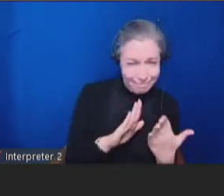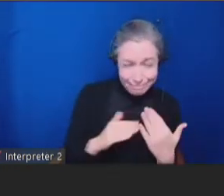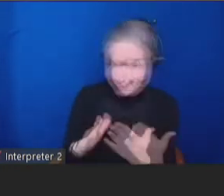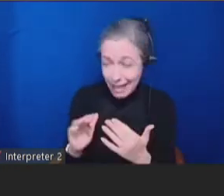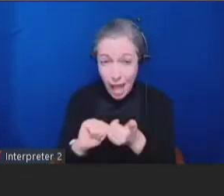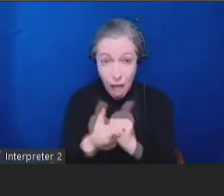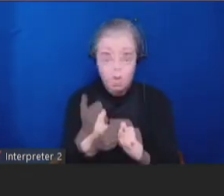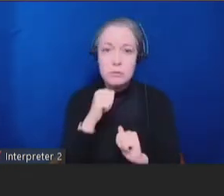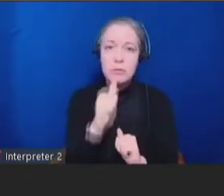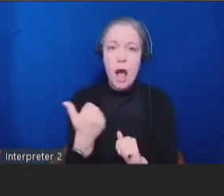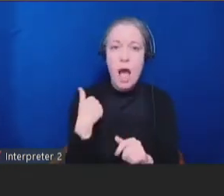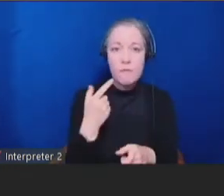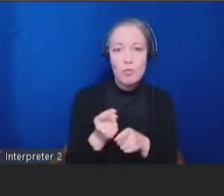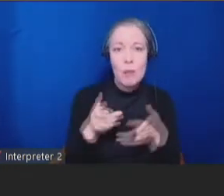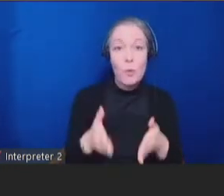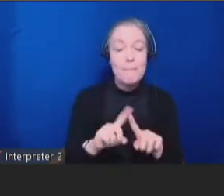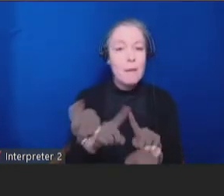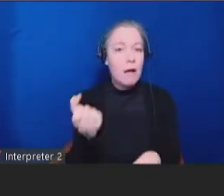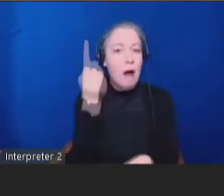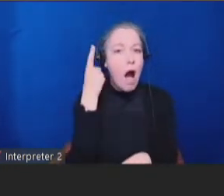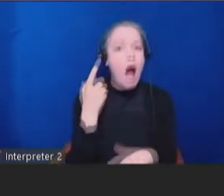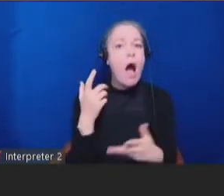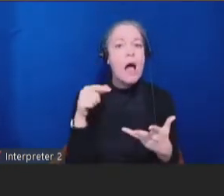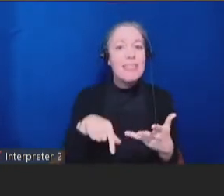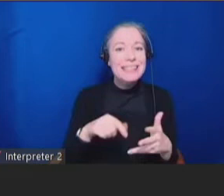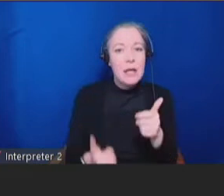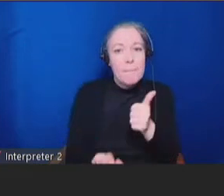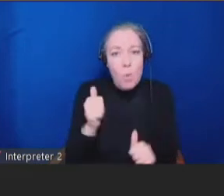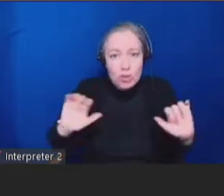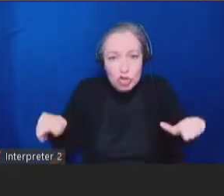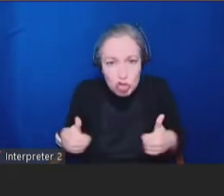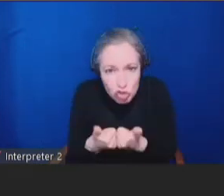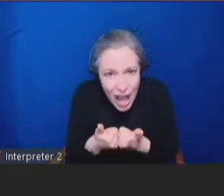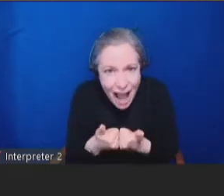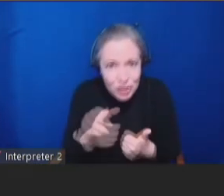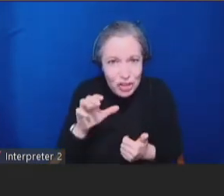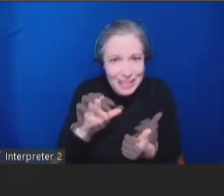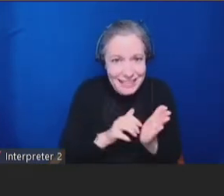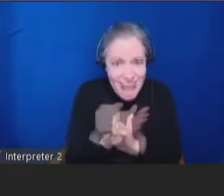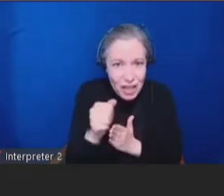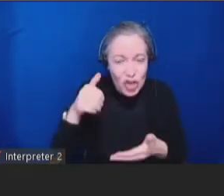And by doing this in one of the most challenging cancers in all of oncology, pancreatic cancer,